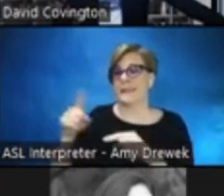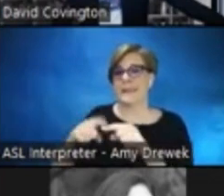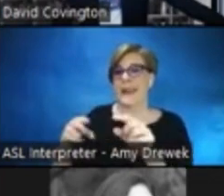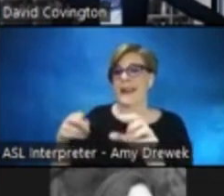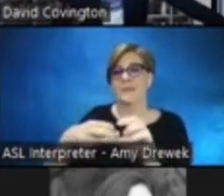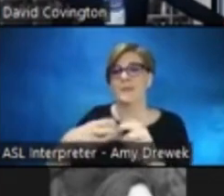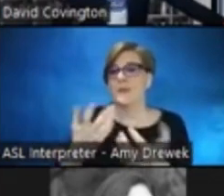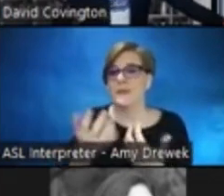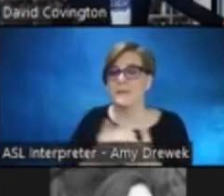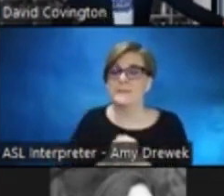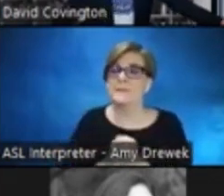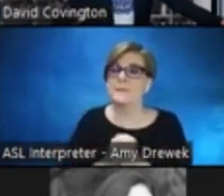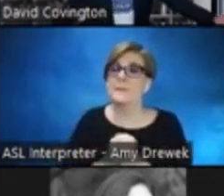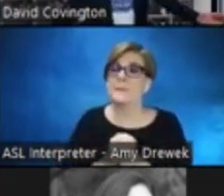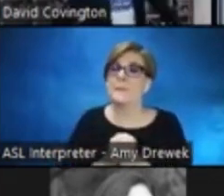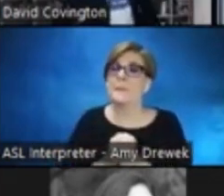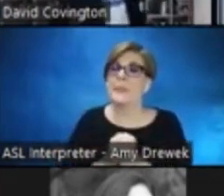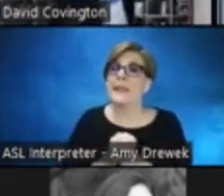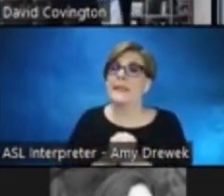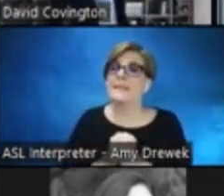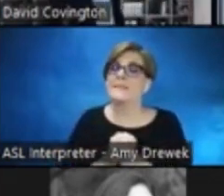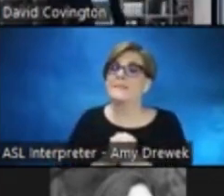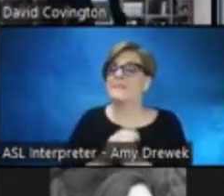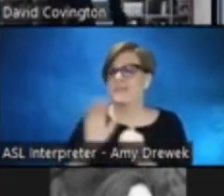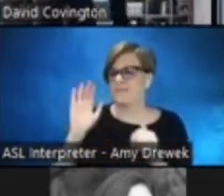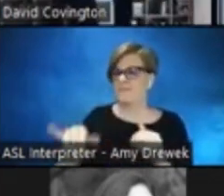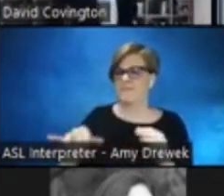OKAY. WE WILL PUSH VIC TO NEXT TIME.